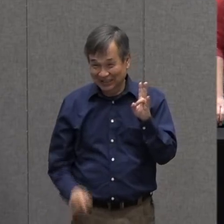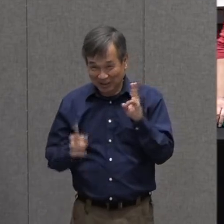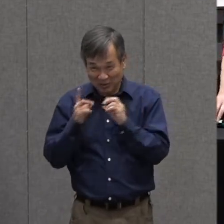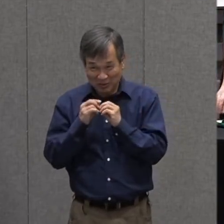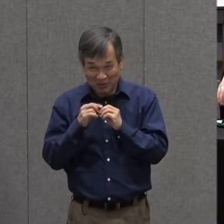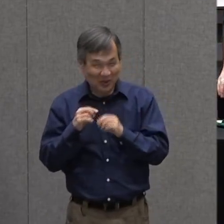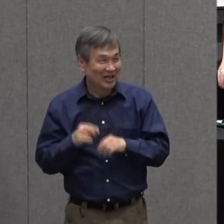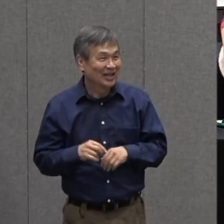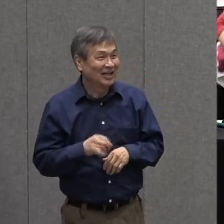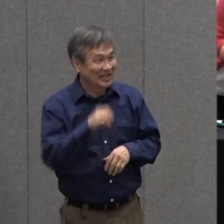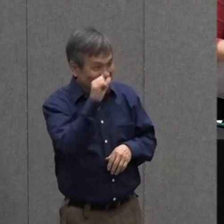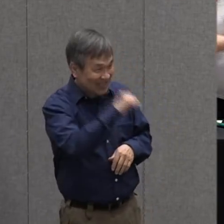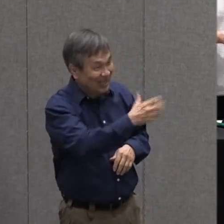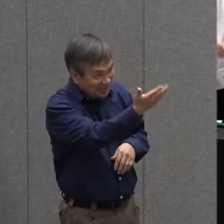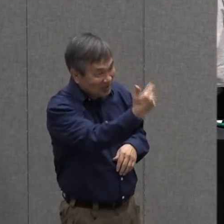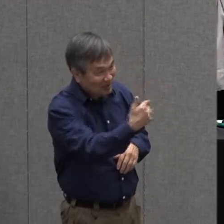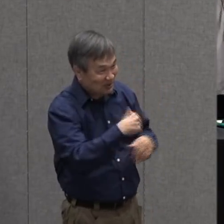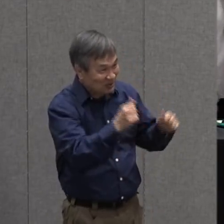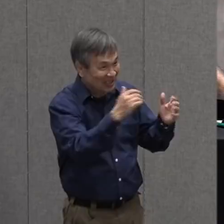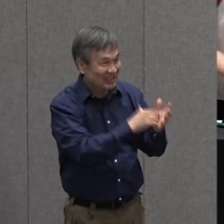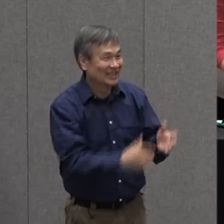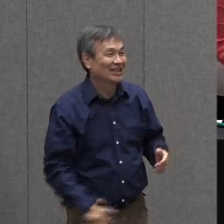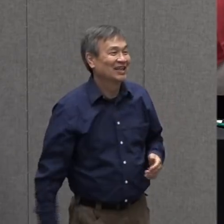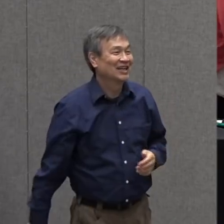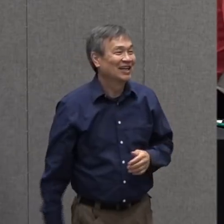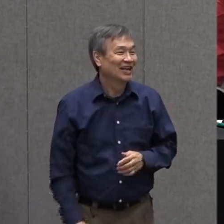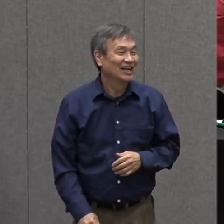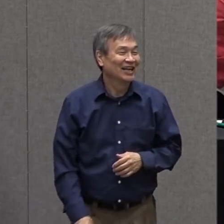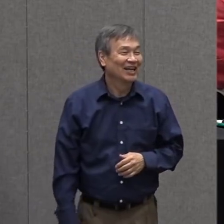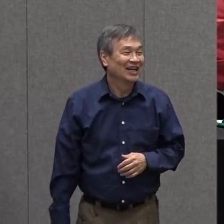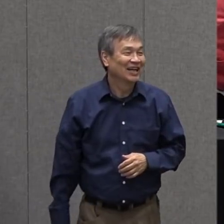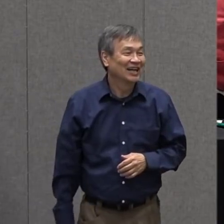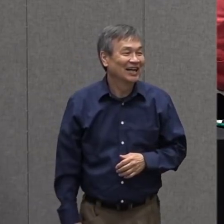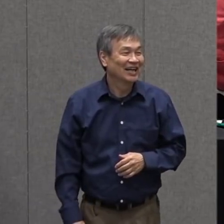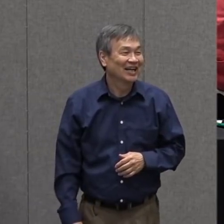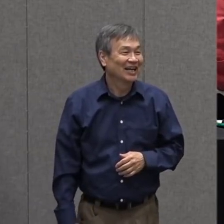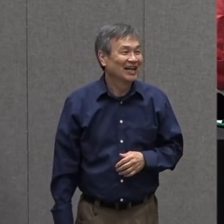Yes, go ahead keep trying - One more. One.